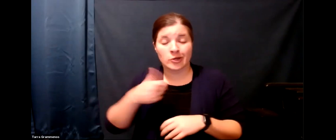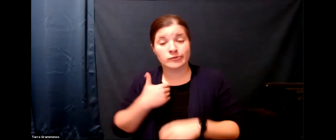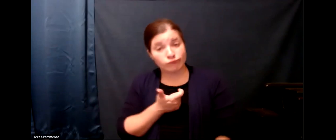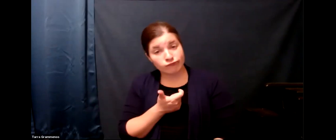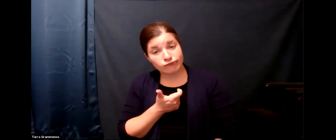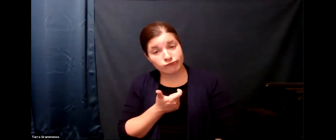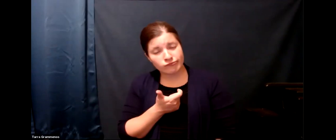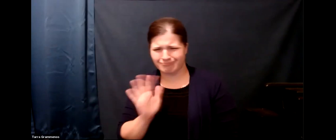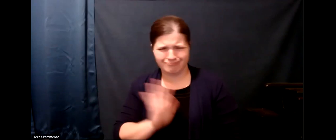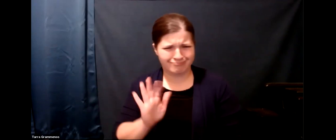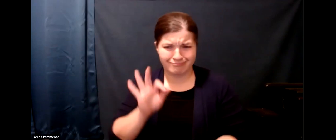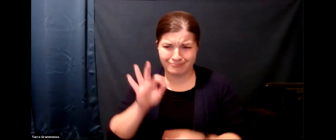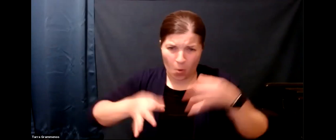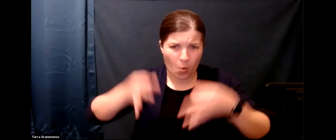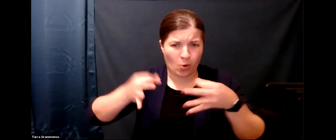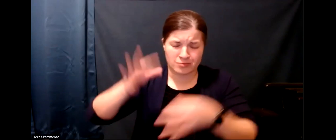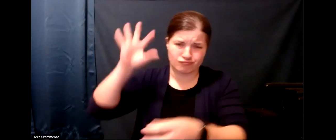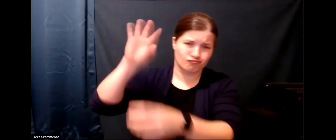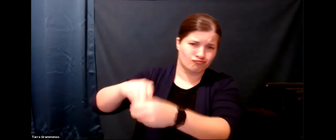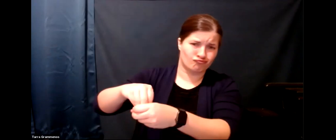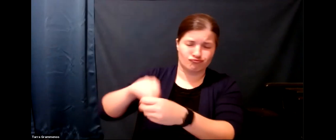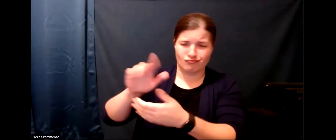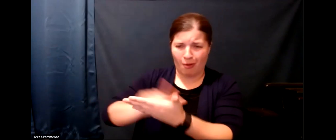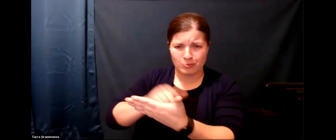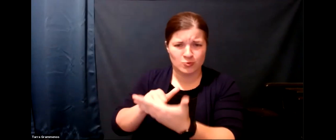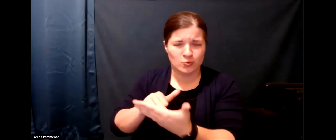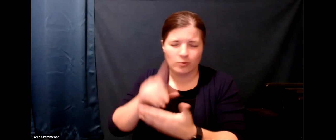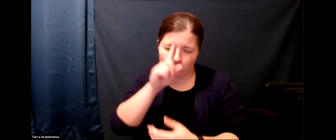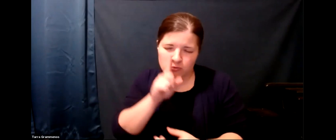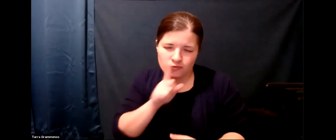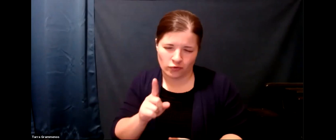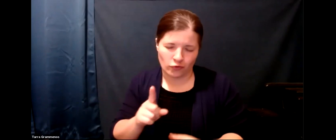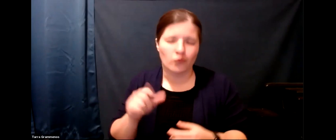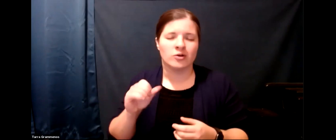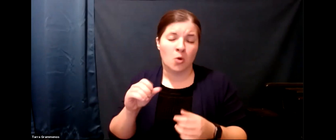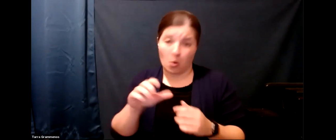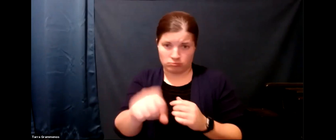I could be wrong. But that is what I predict. So it's a fair question and one, believe me, that I and